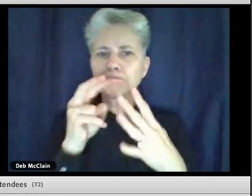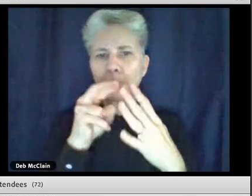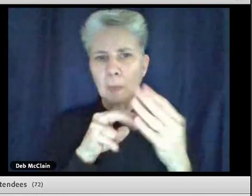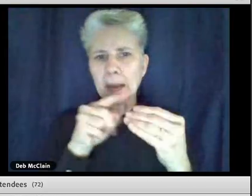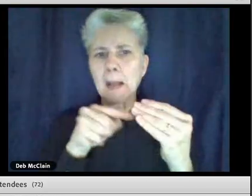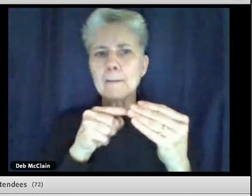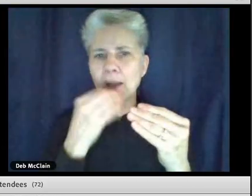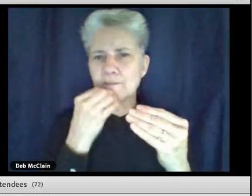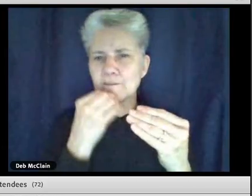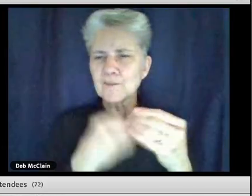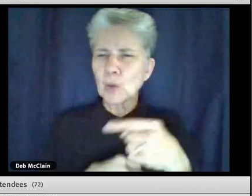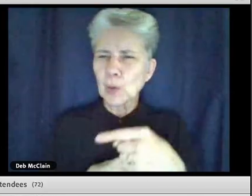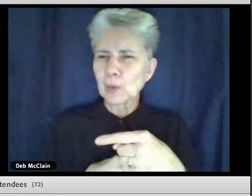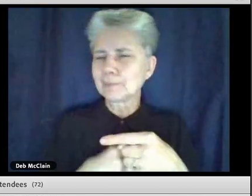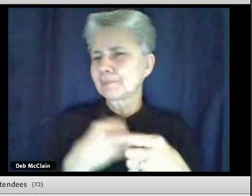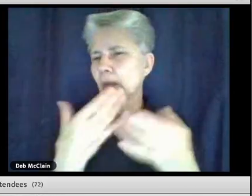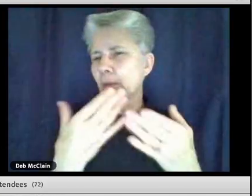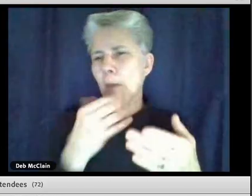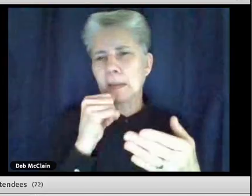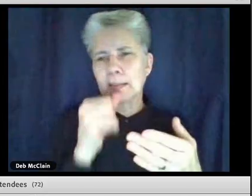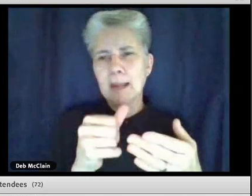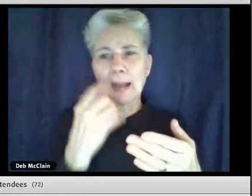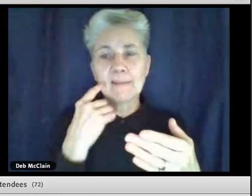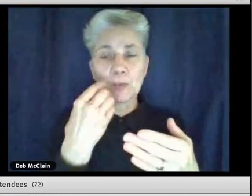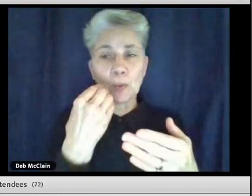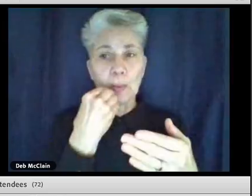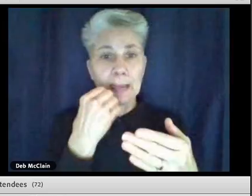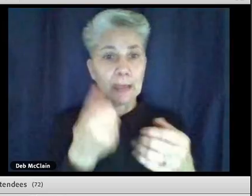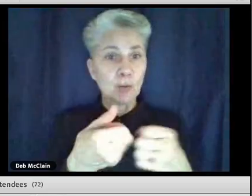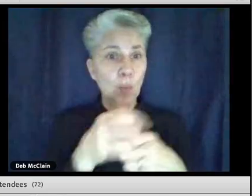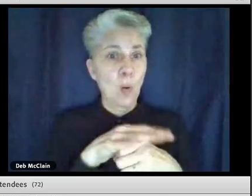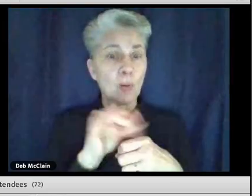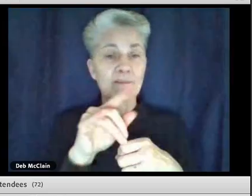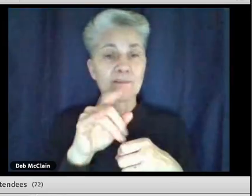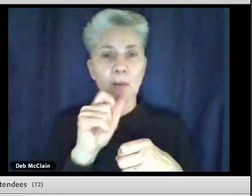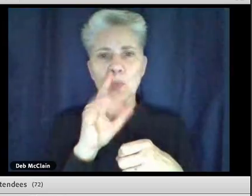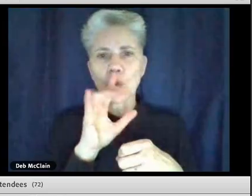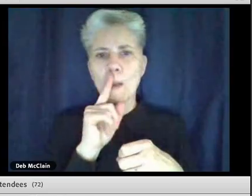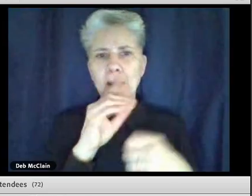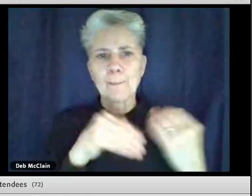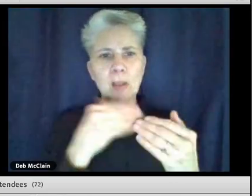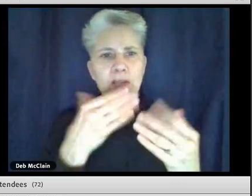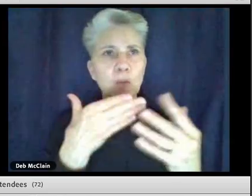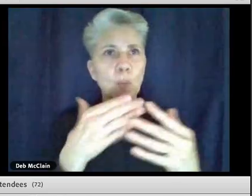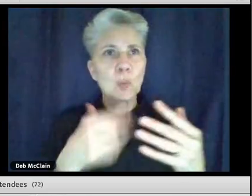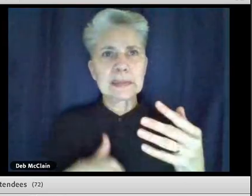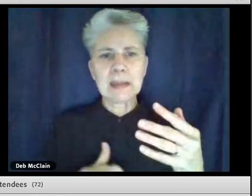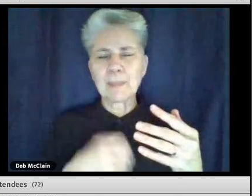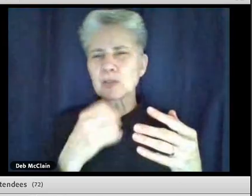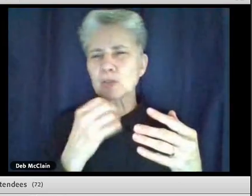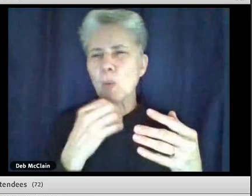This is very unlikely, and if you do ingest coronavirus, it's going to be processed through your stomach, so, I mean, I do have these questions